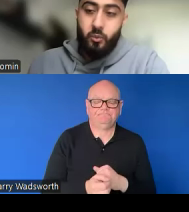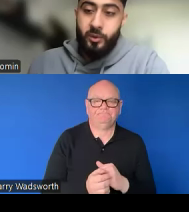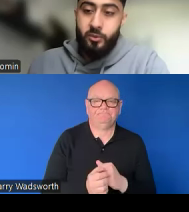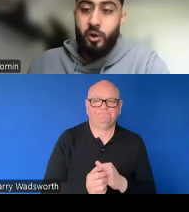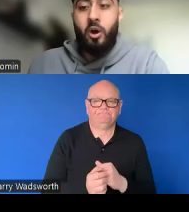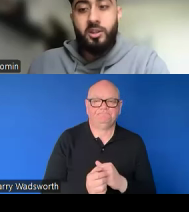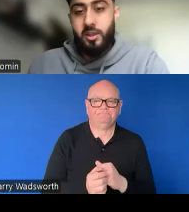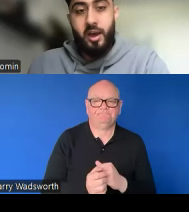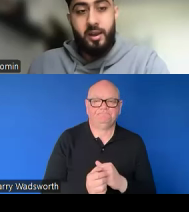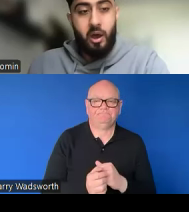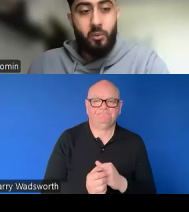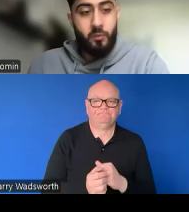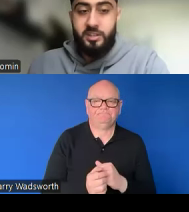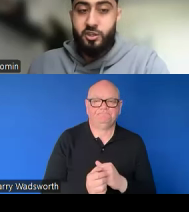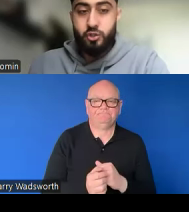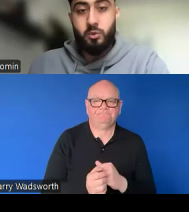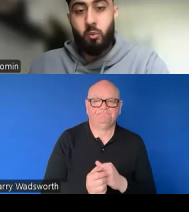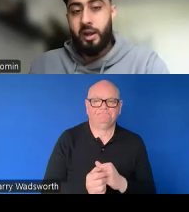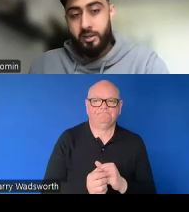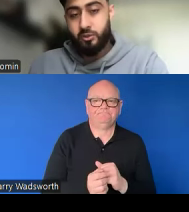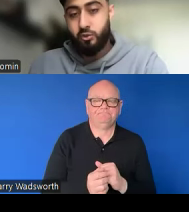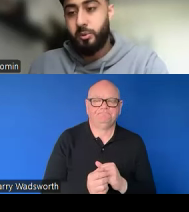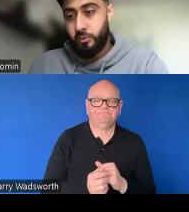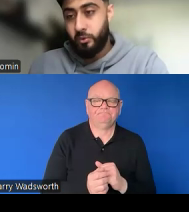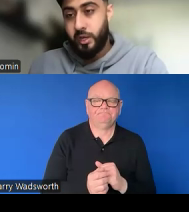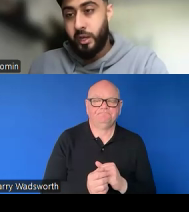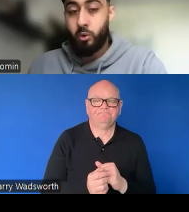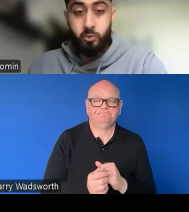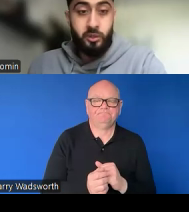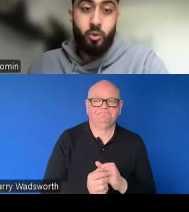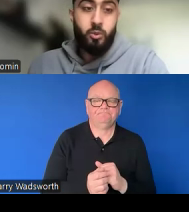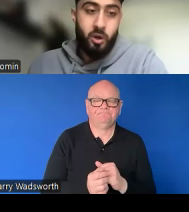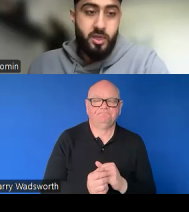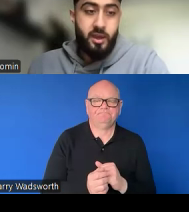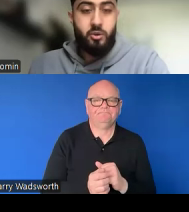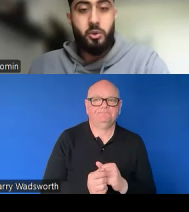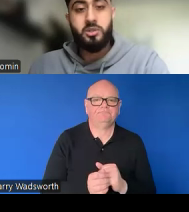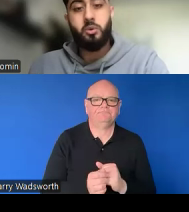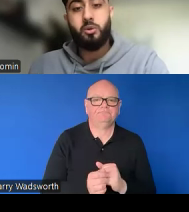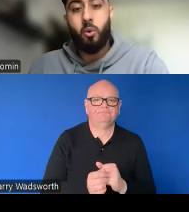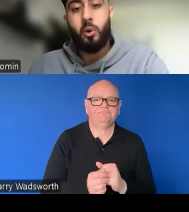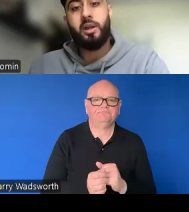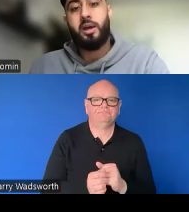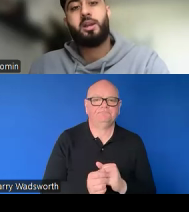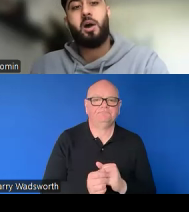With regards to that now, this is just with one ad group. What we would want to then do is we'll go in and have